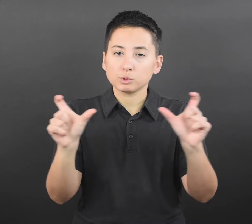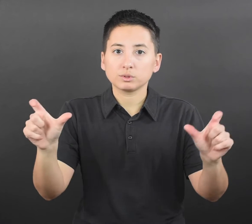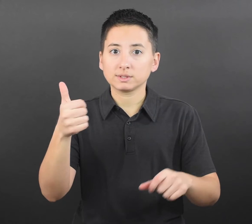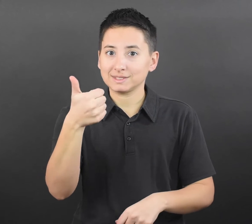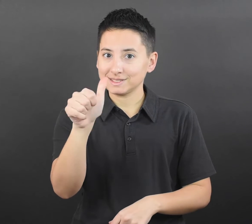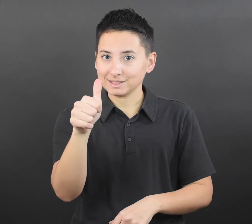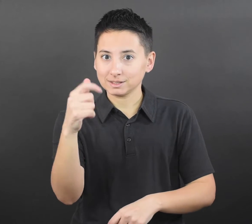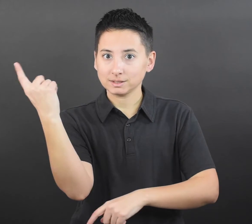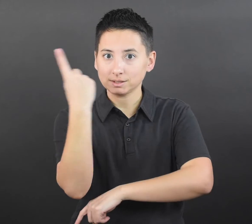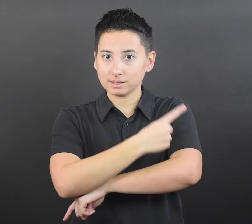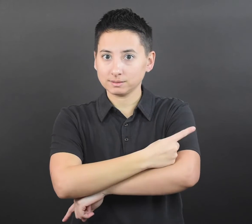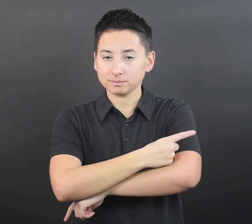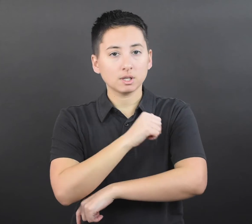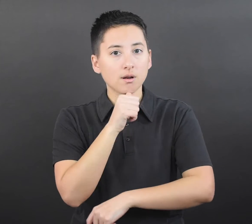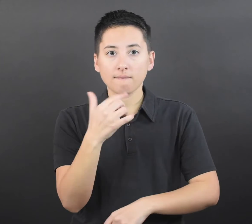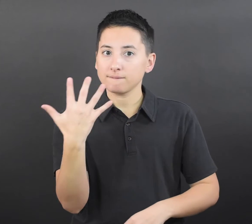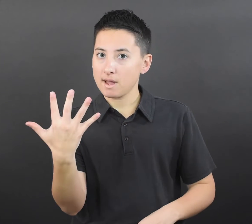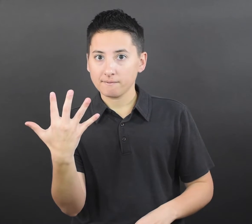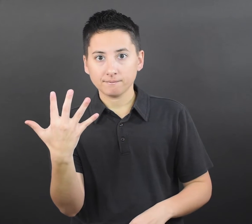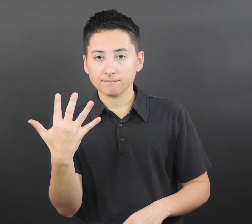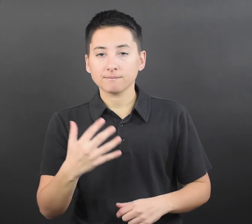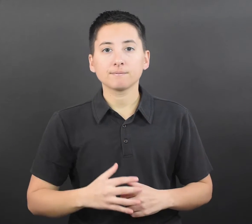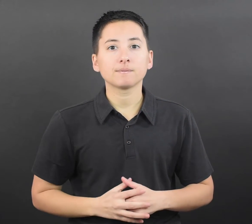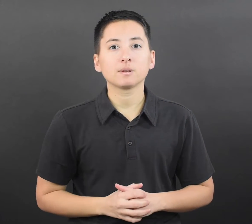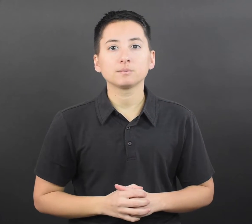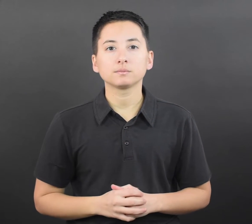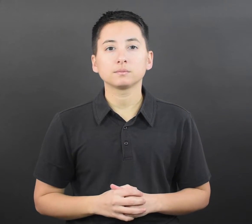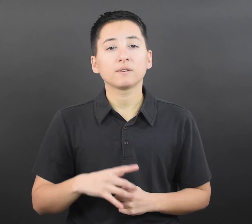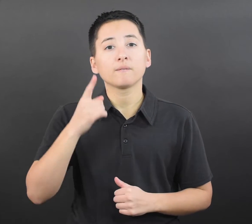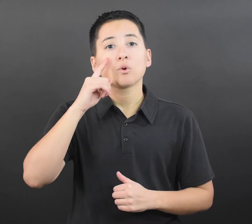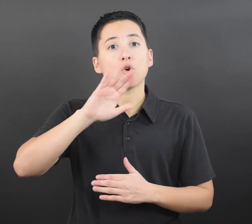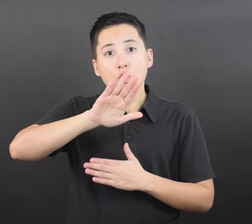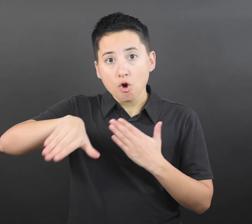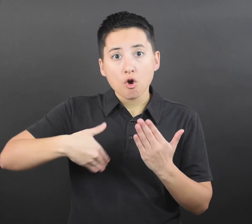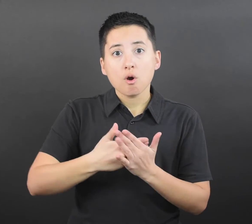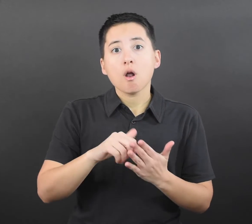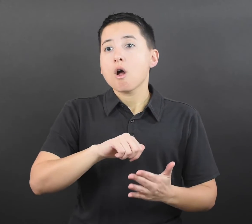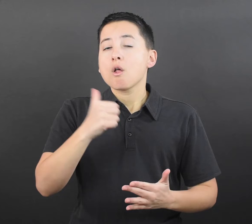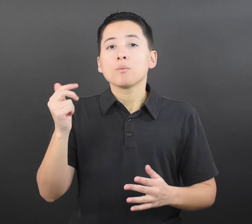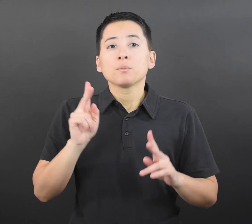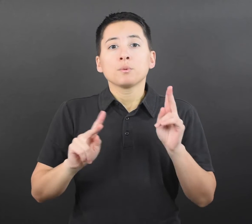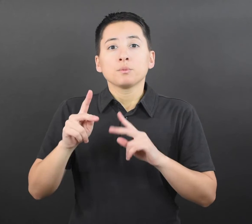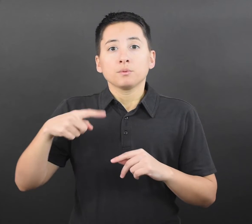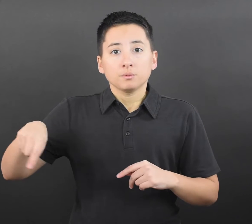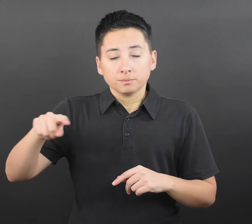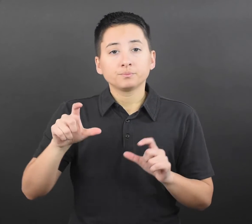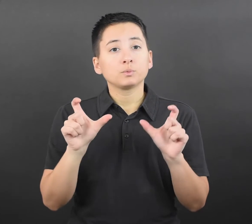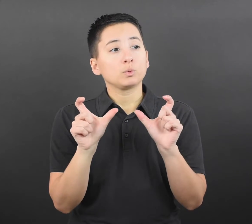should not participate in a five-day quarantine period and should instead quarantine for 10 days.